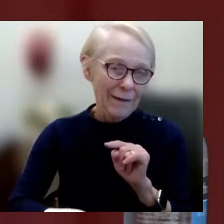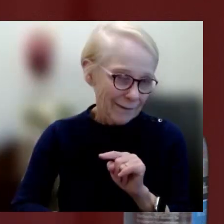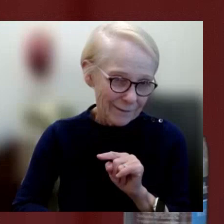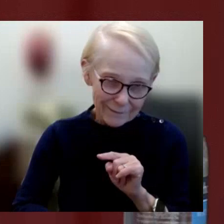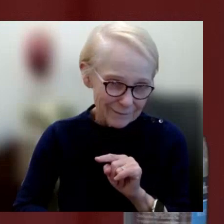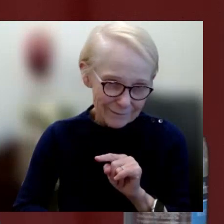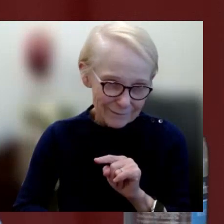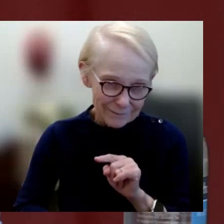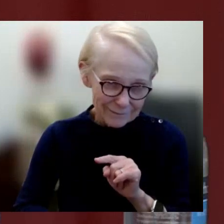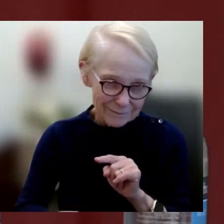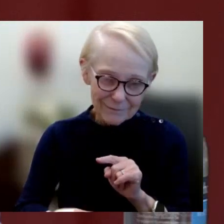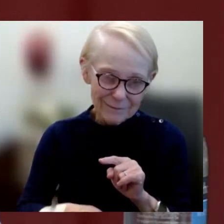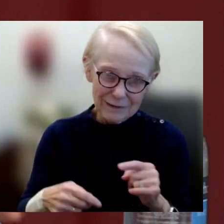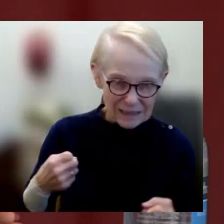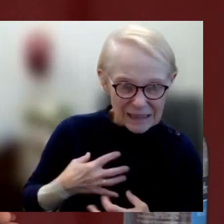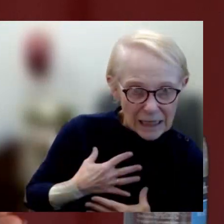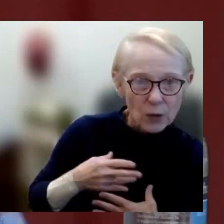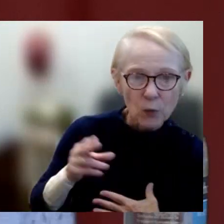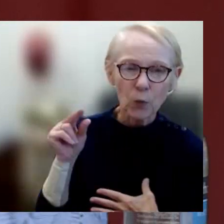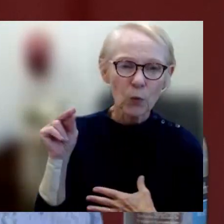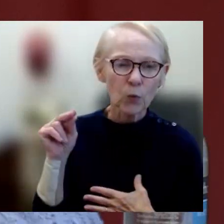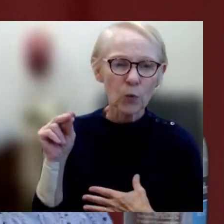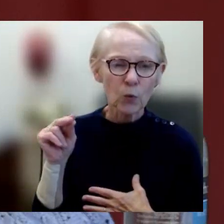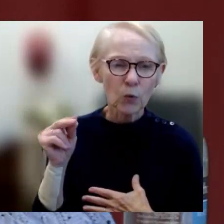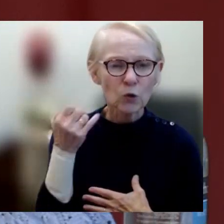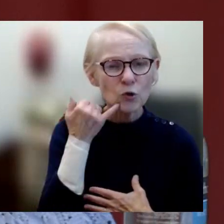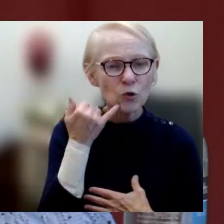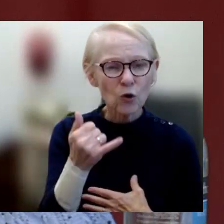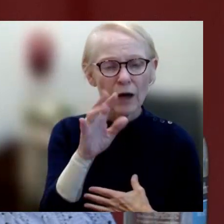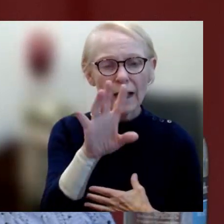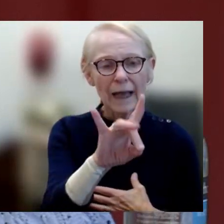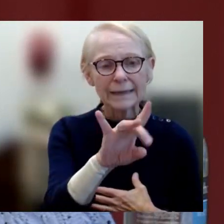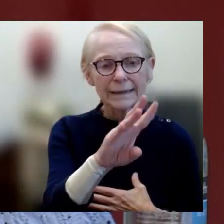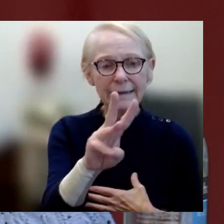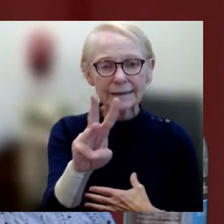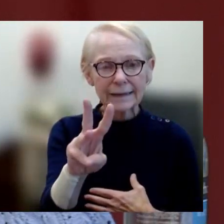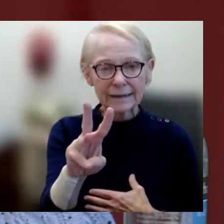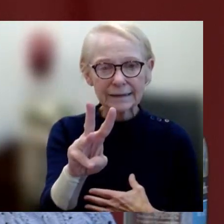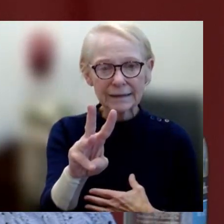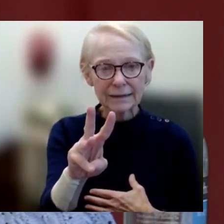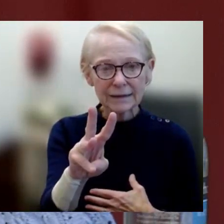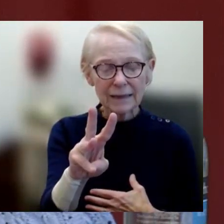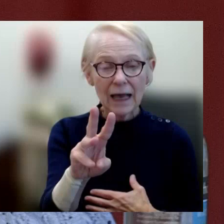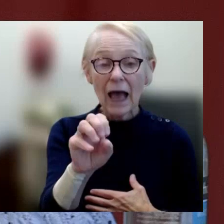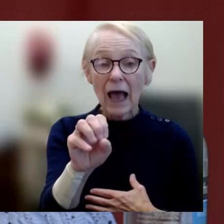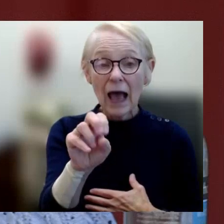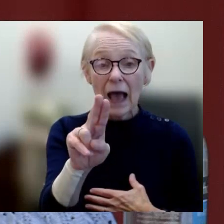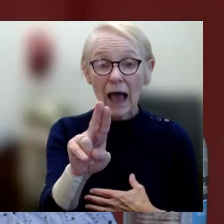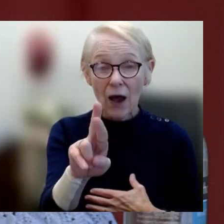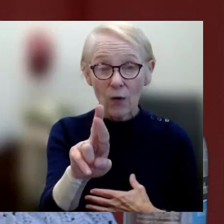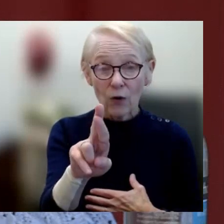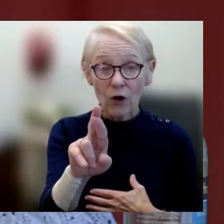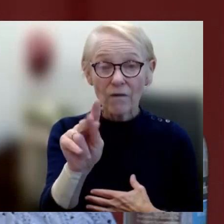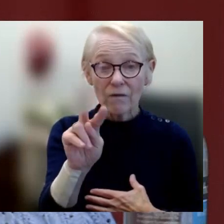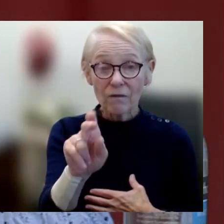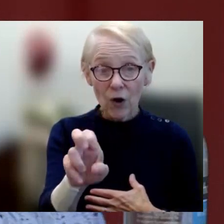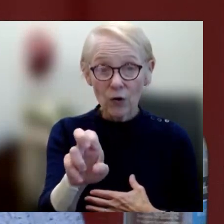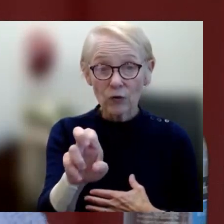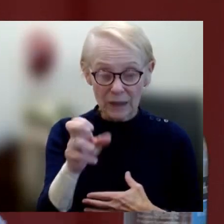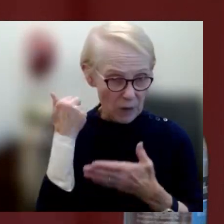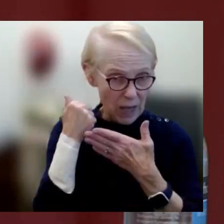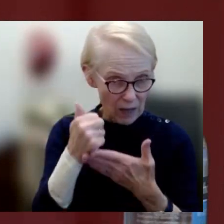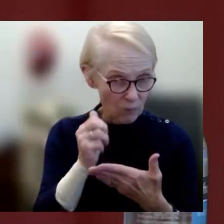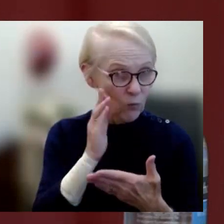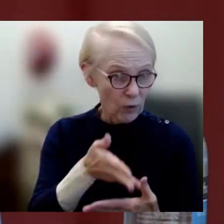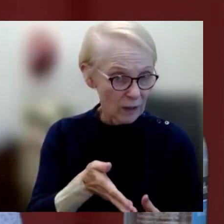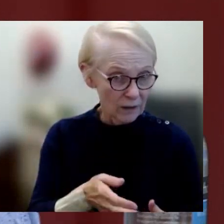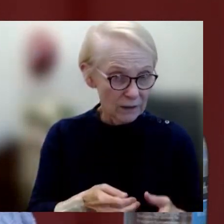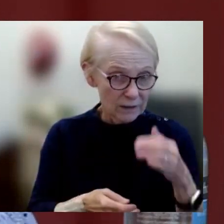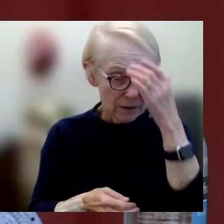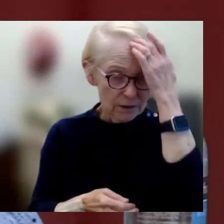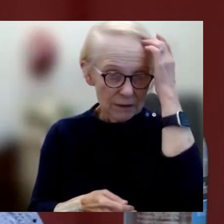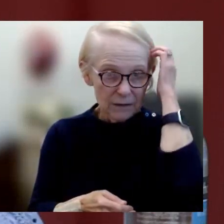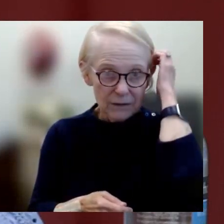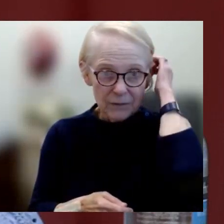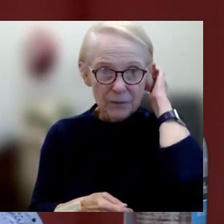you want to make sure you can call 866 our vote and they'll be able to help you with that and the